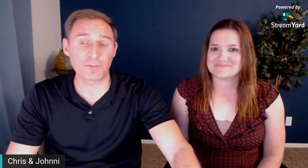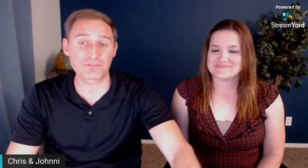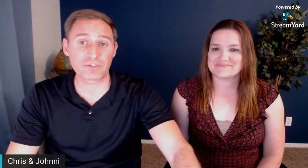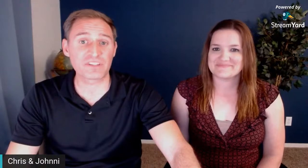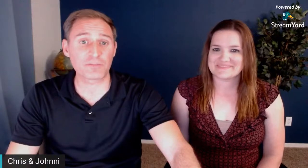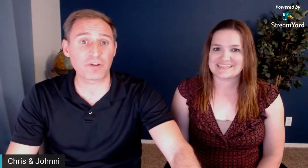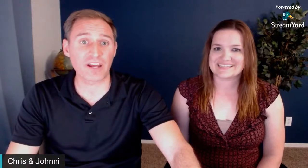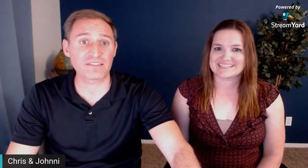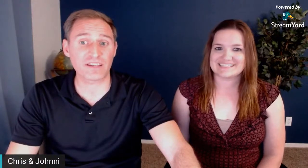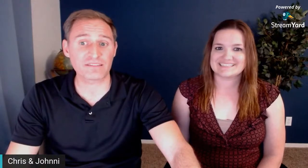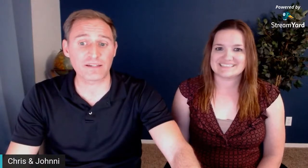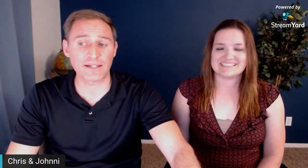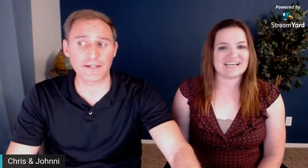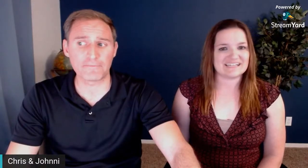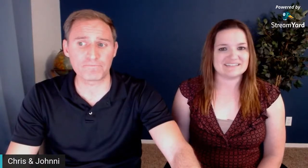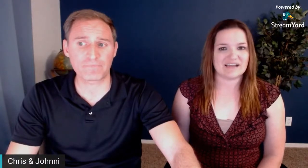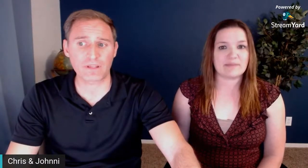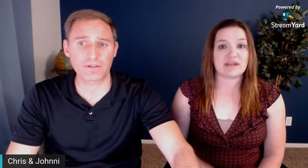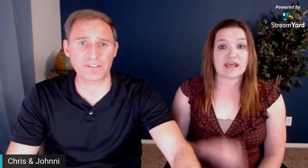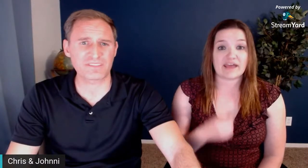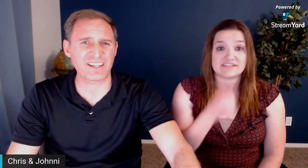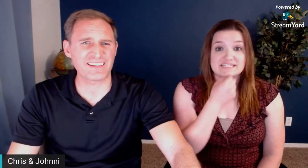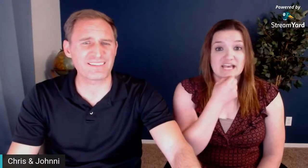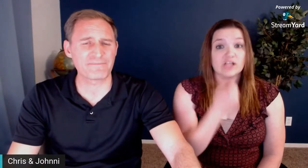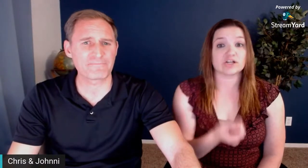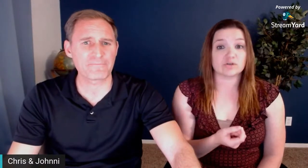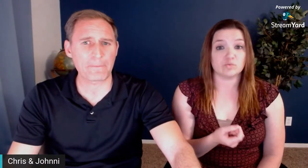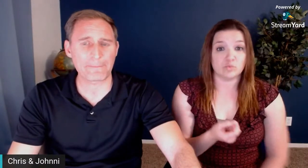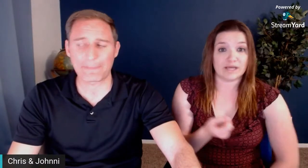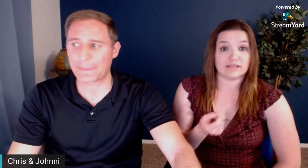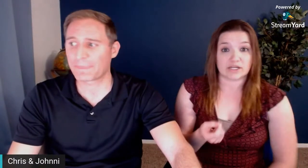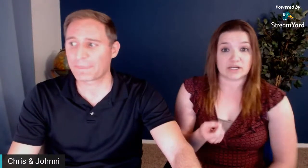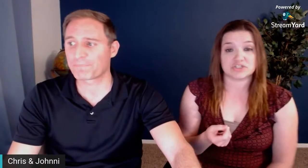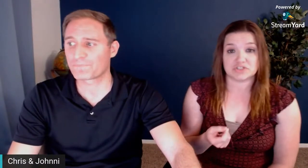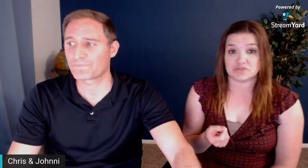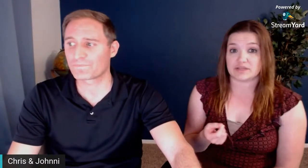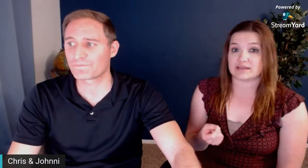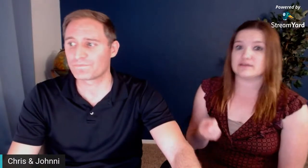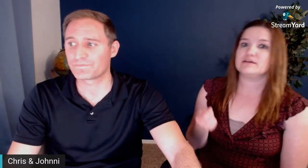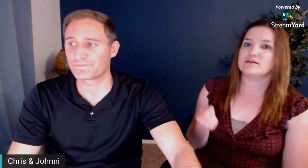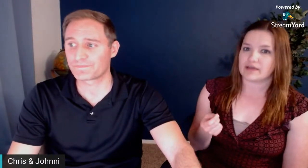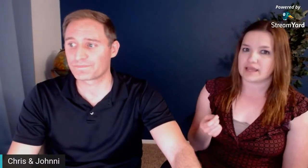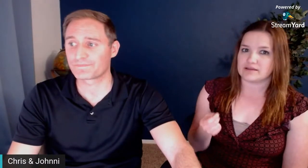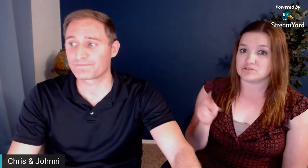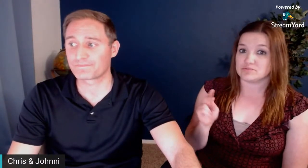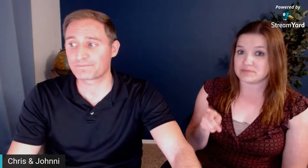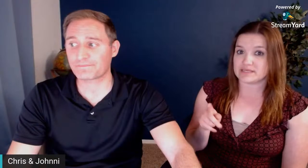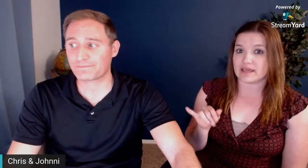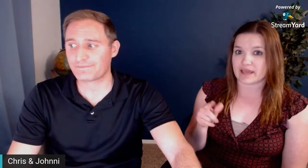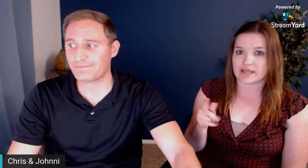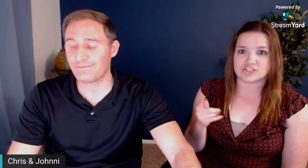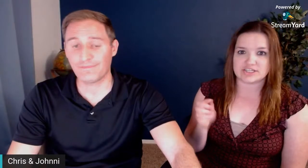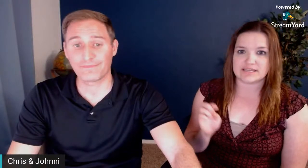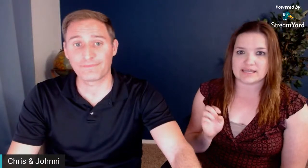which really surprised us um i mean i'd have to tell her what letters to do like okay do p-a-i-g-e